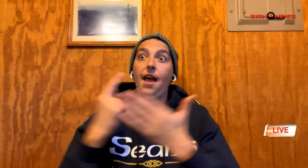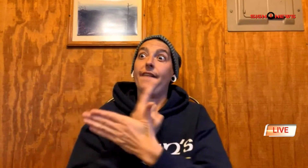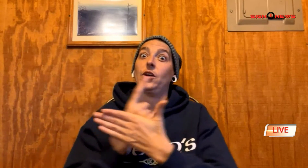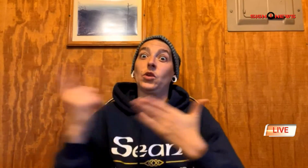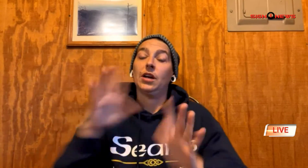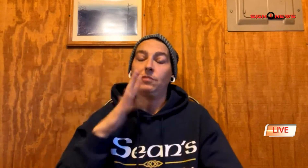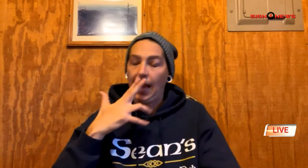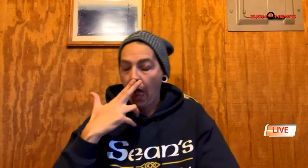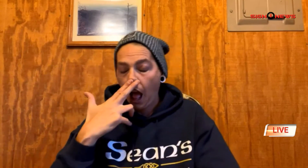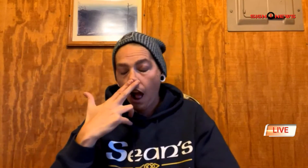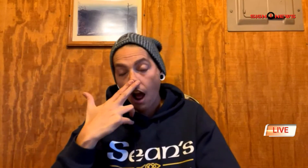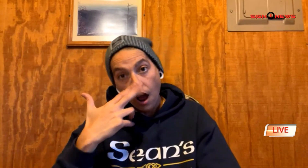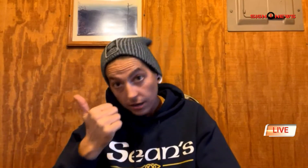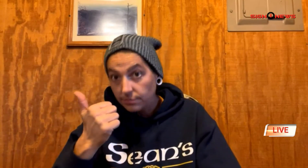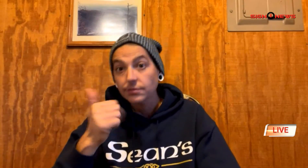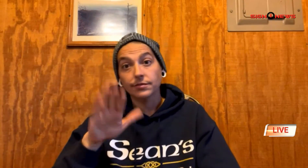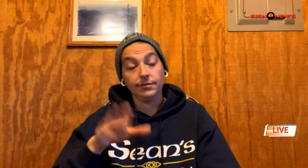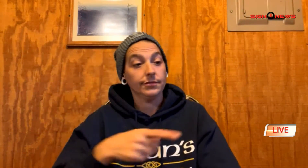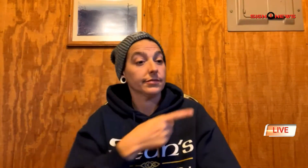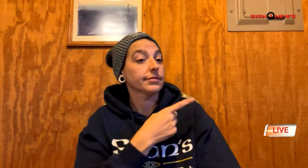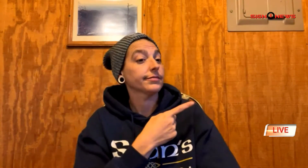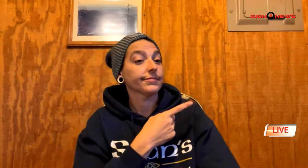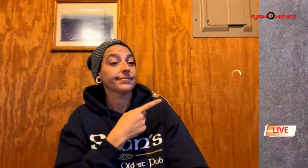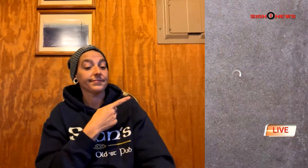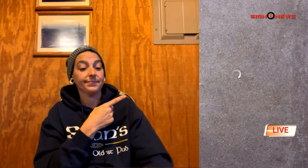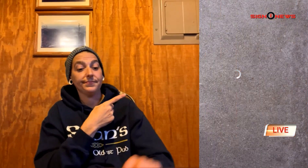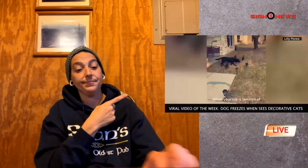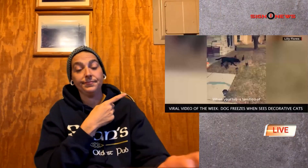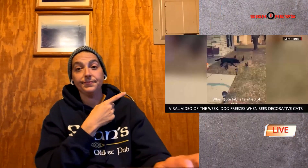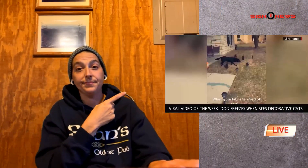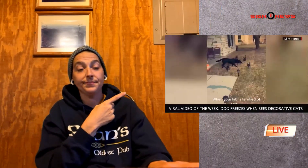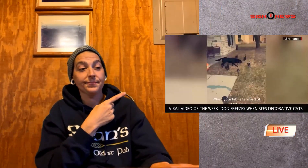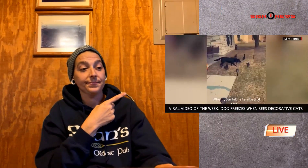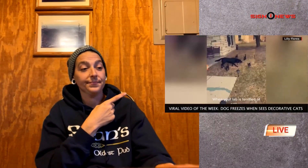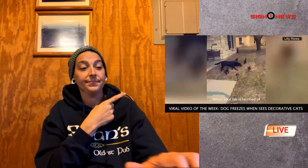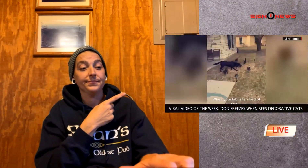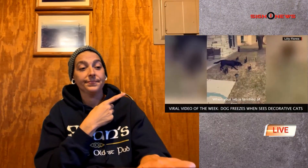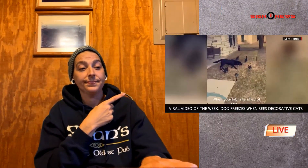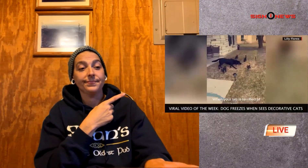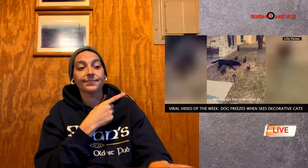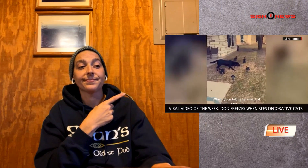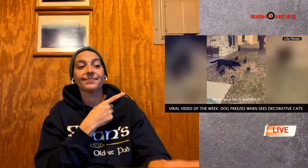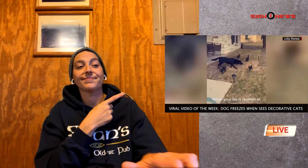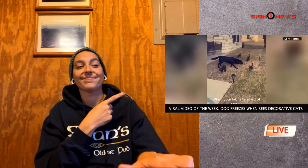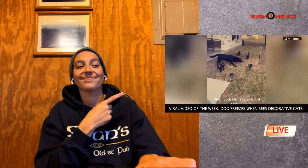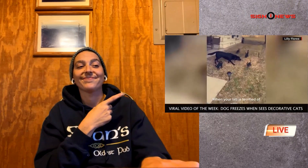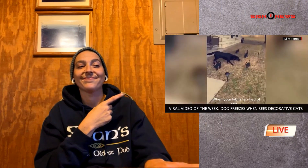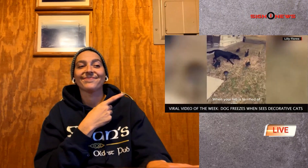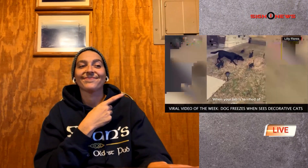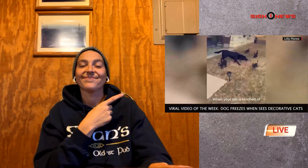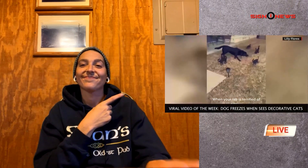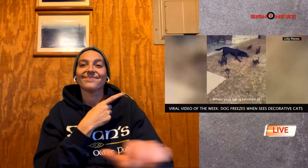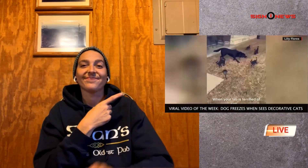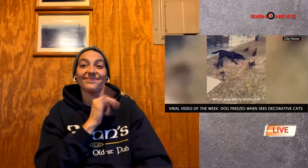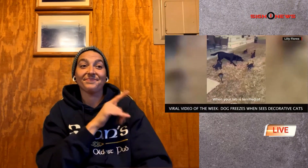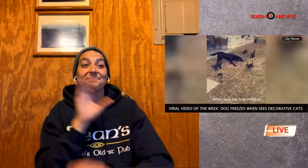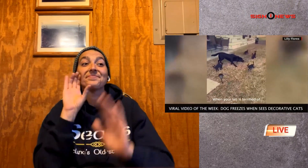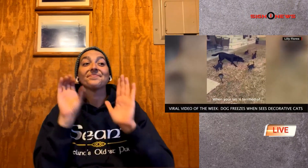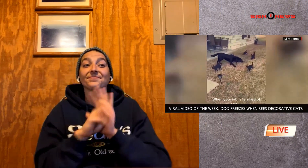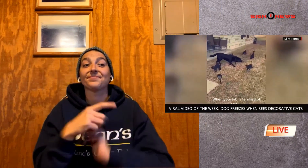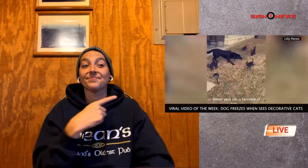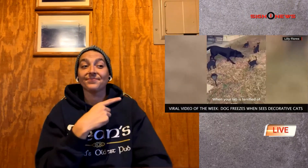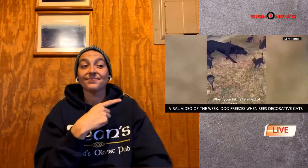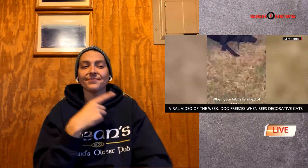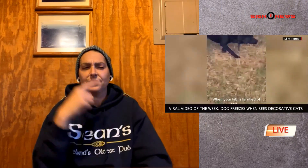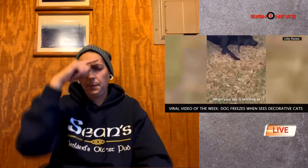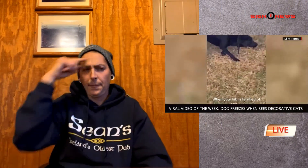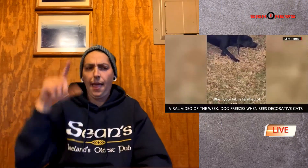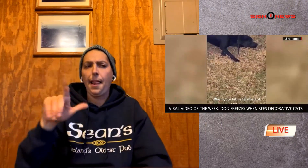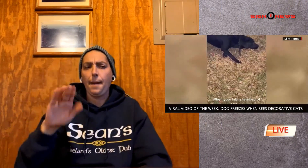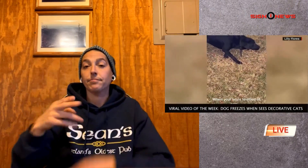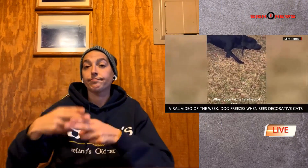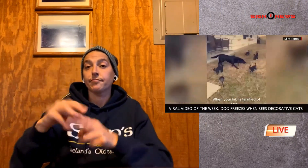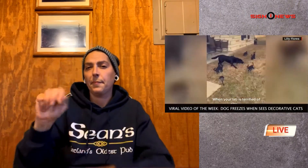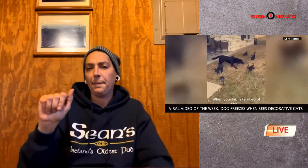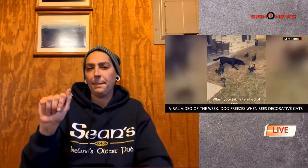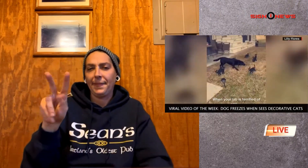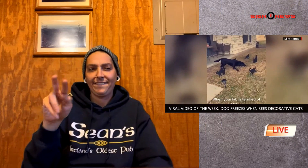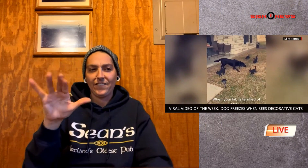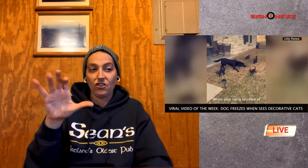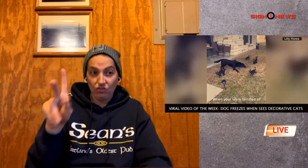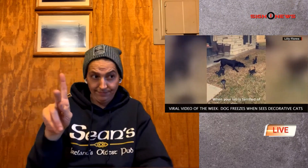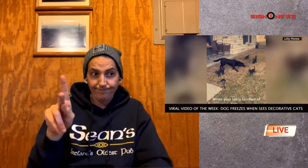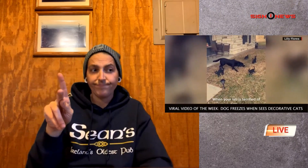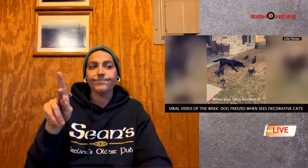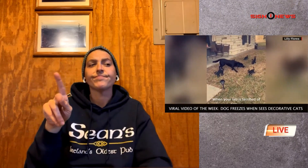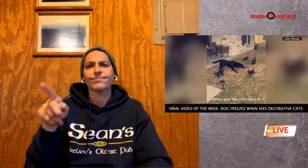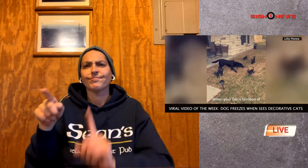the viral video of the week it is hilarious this looks like a picture of a black lab named